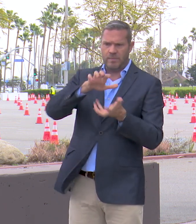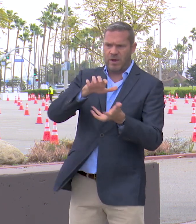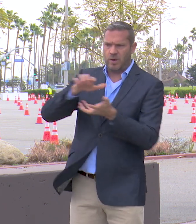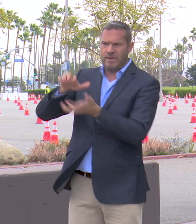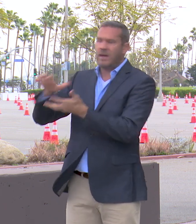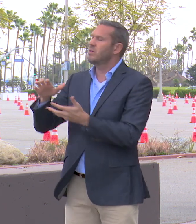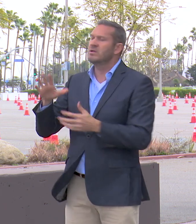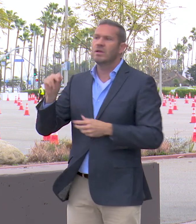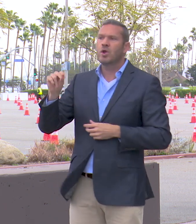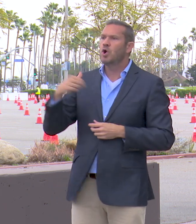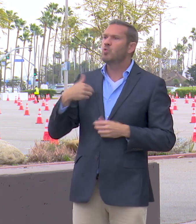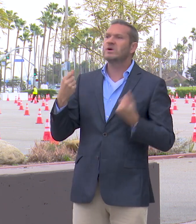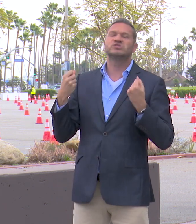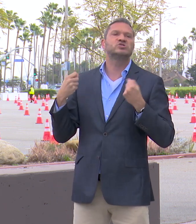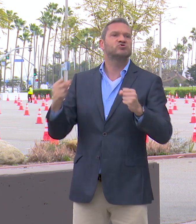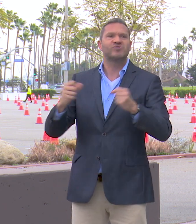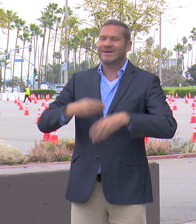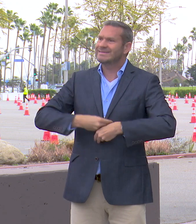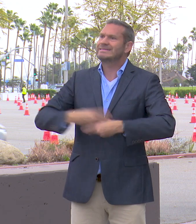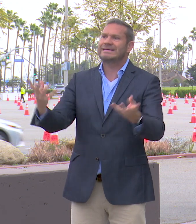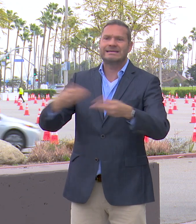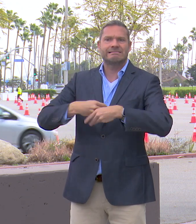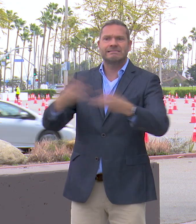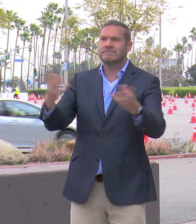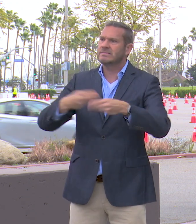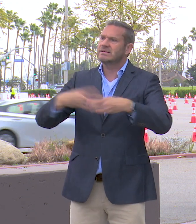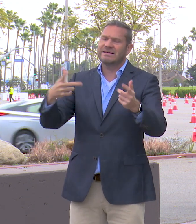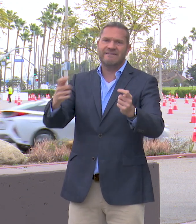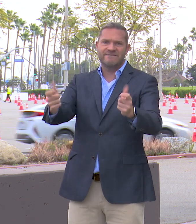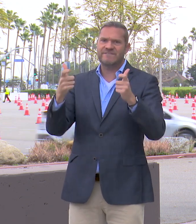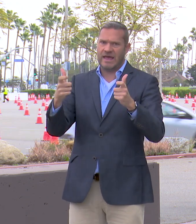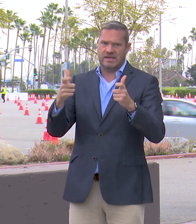fast as we can, get vaccines out through these clinics.